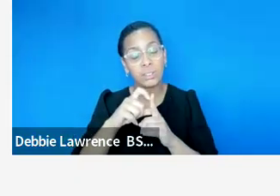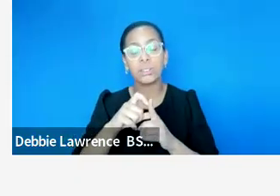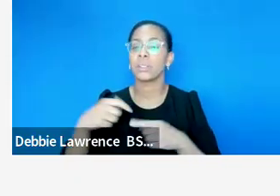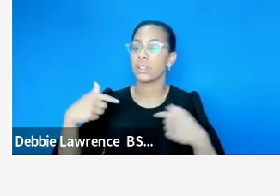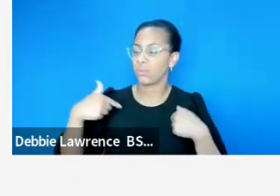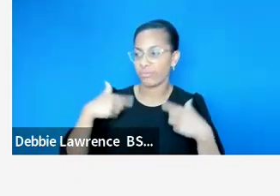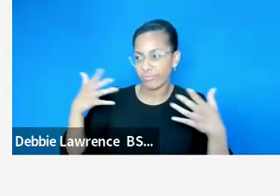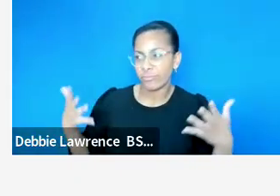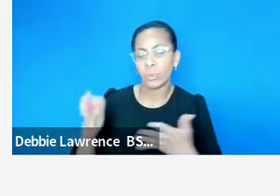through an intersectional.